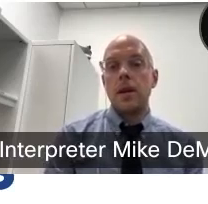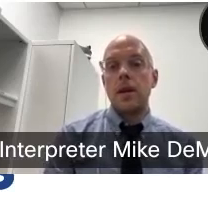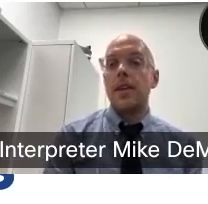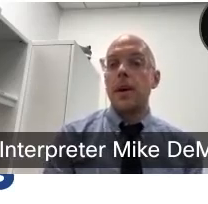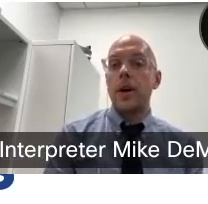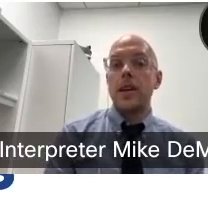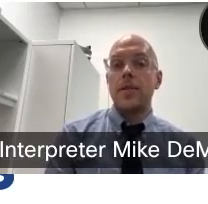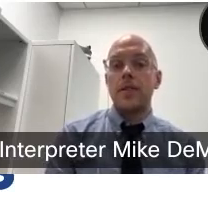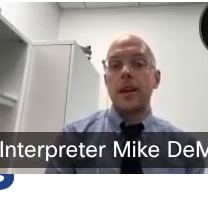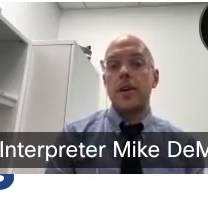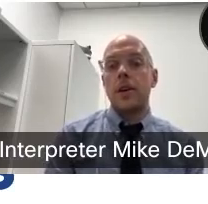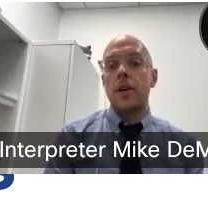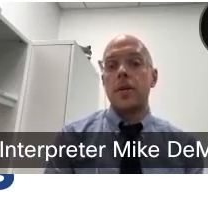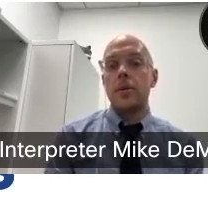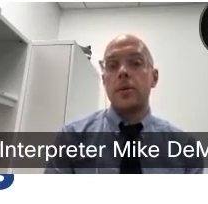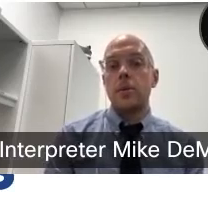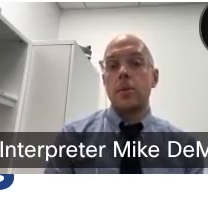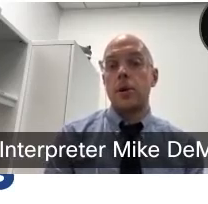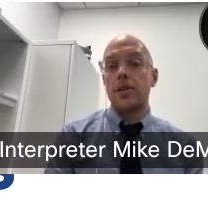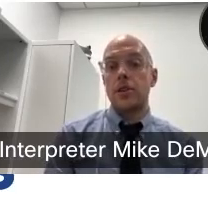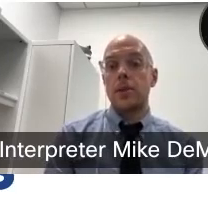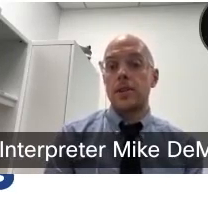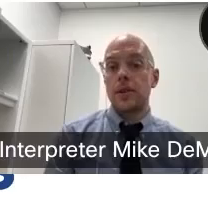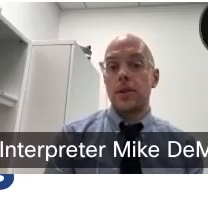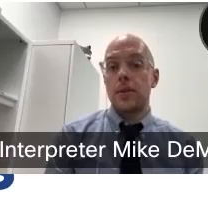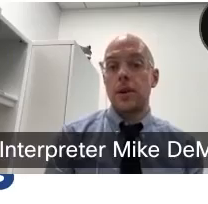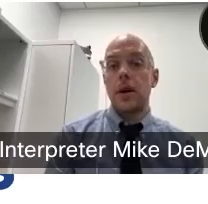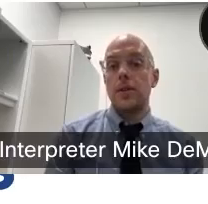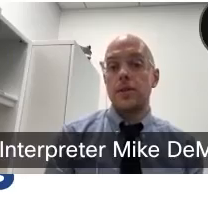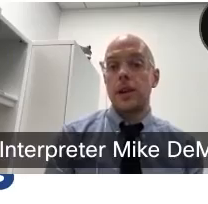That way, if there are words that are being shown on the screen,